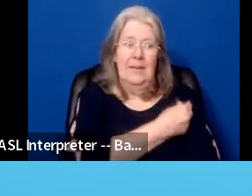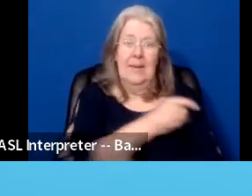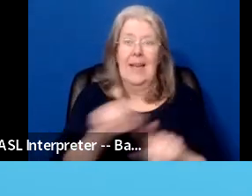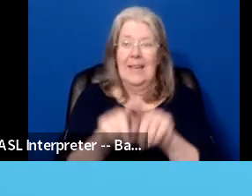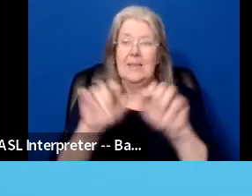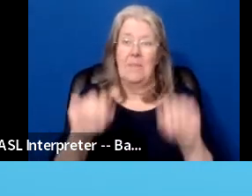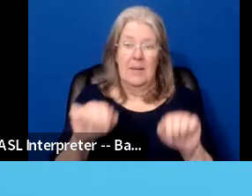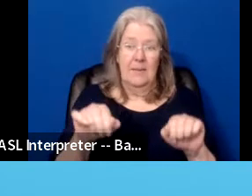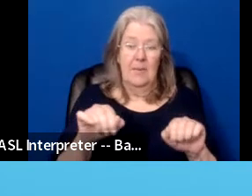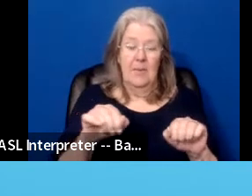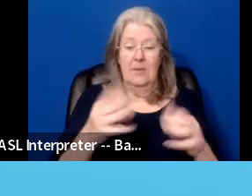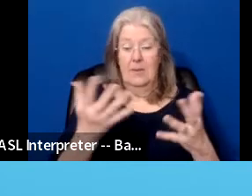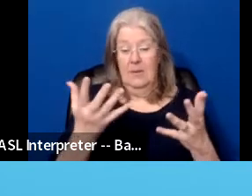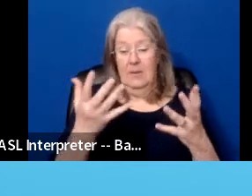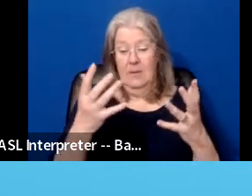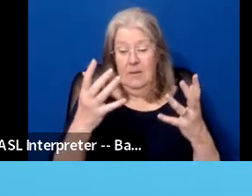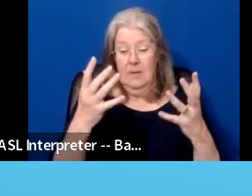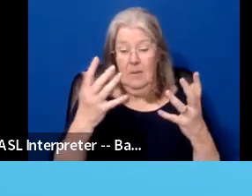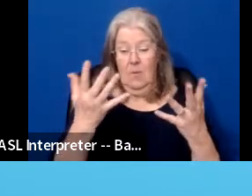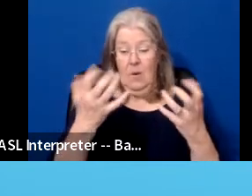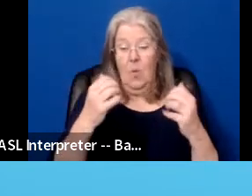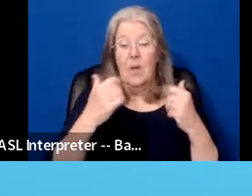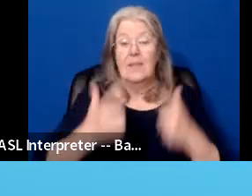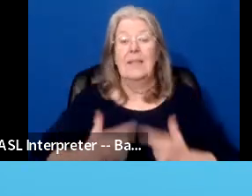can be living with this as an endemic disease and not a pandemic.